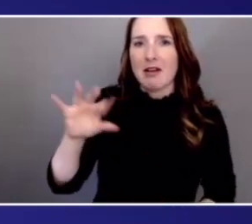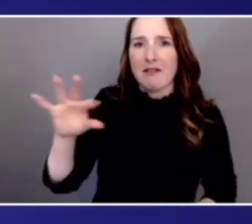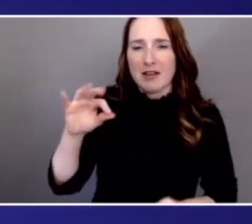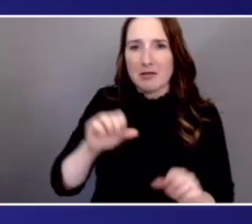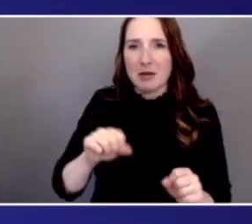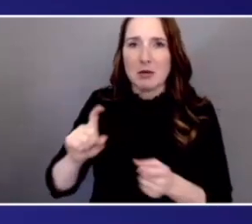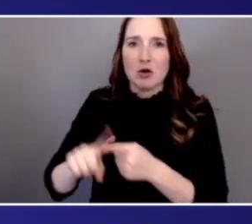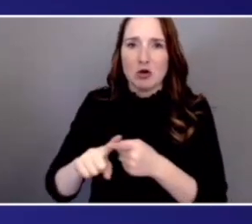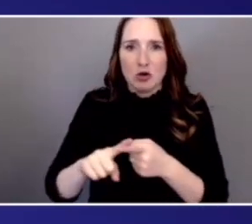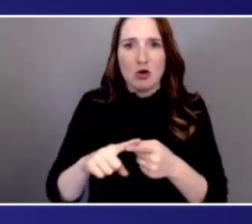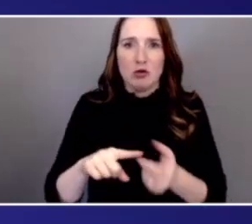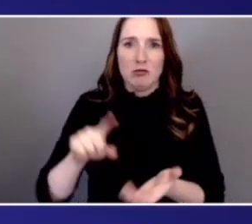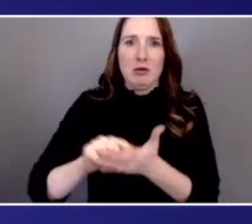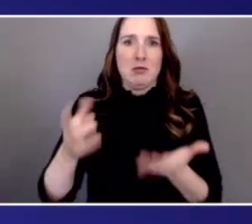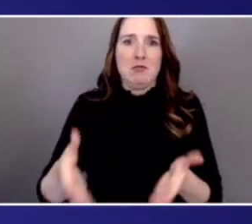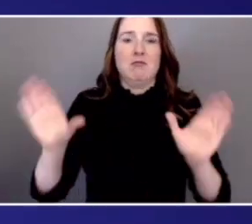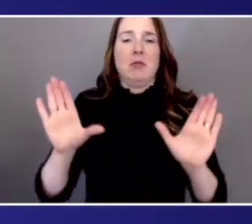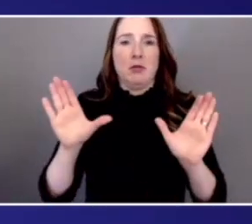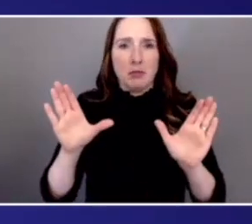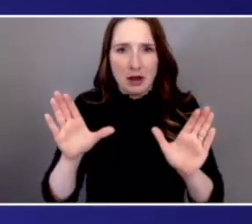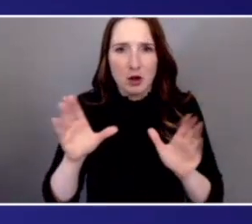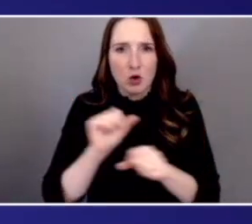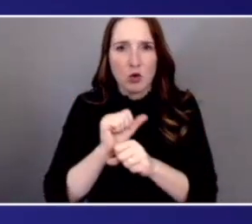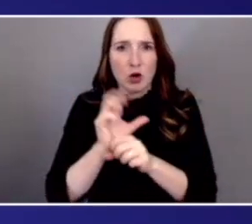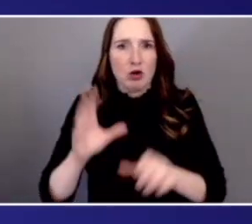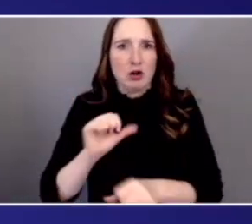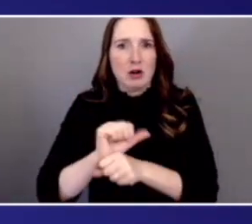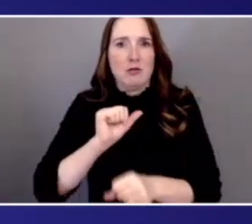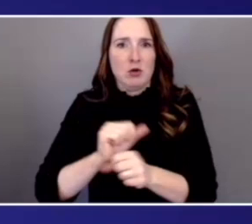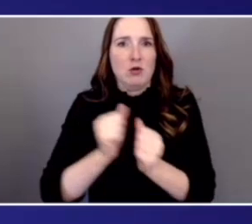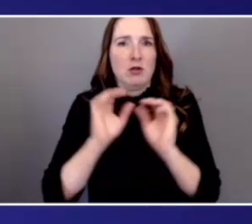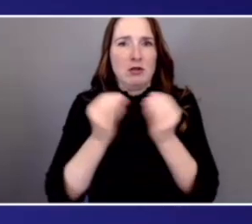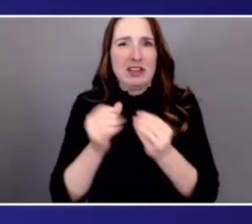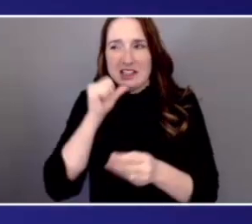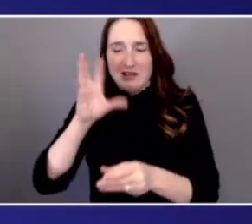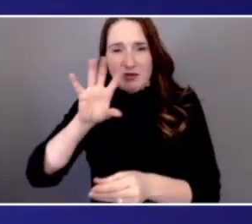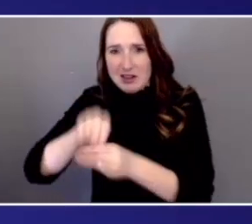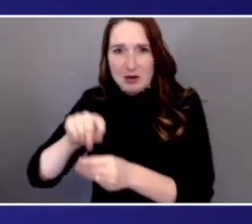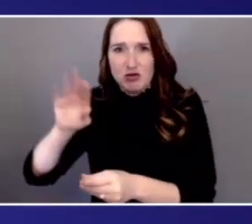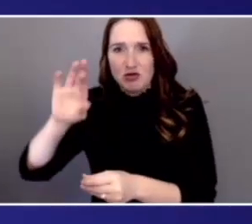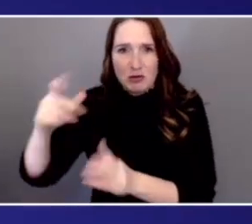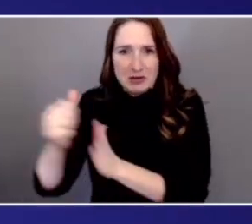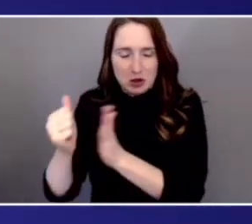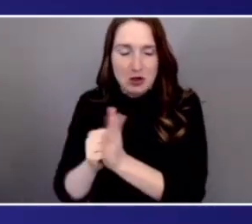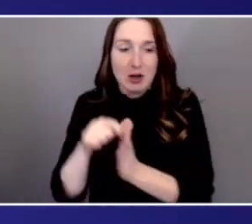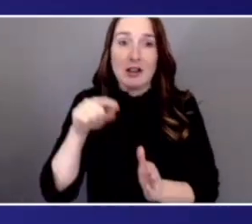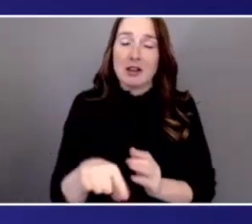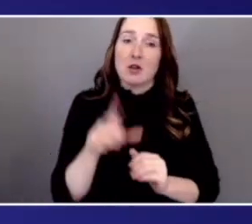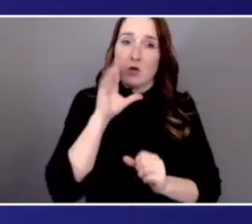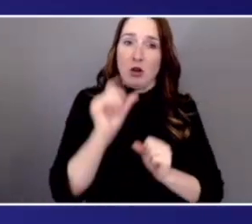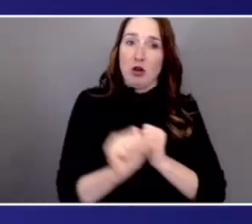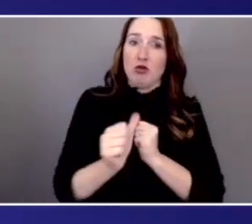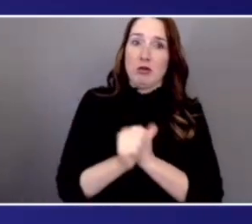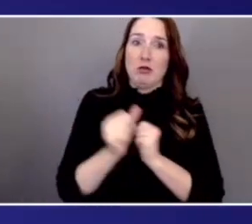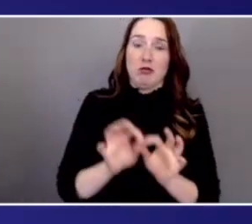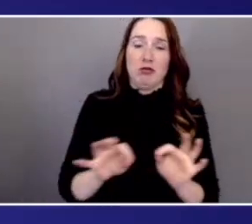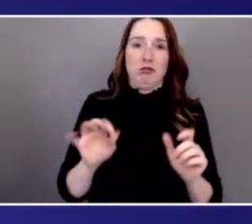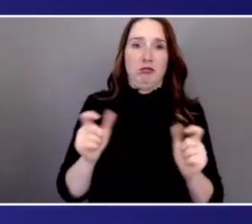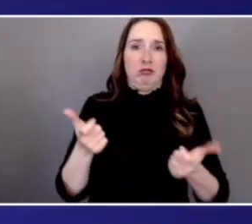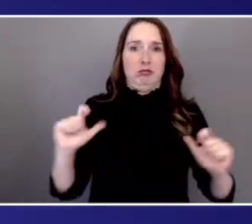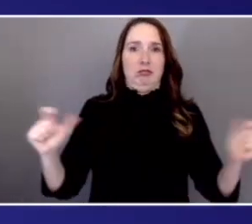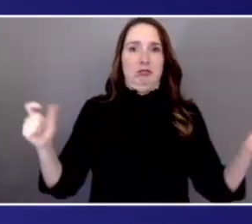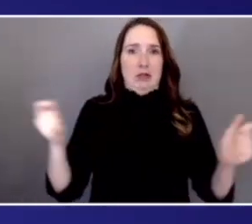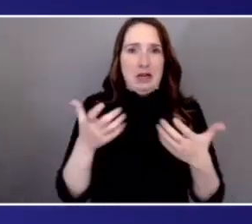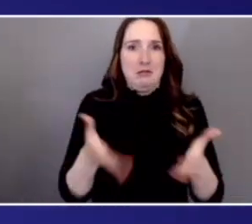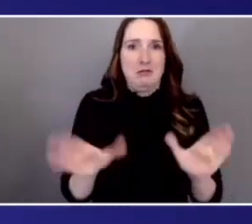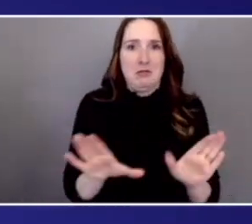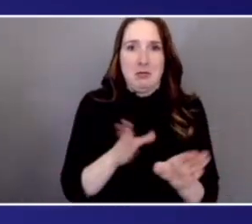We're engaged in work that is not in line with President Trump's agenda. These efforts will ultimately threaten critical public service fields and harm our most vulnerable communities.